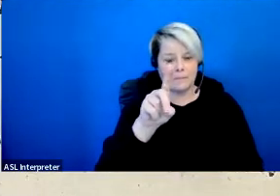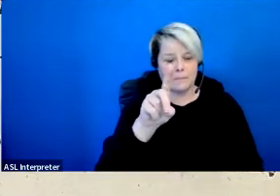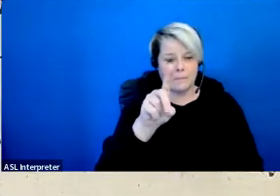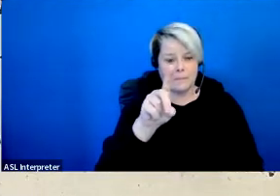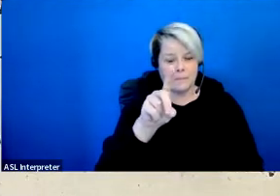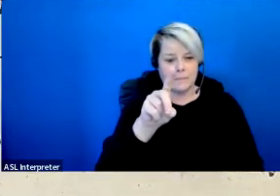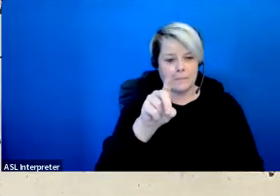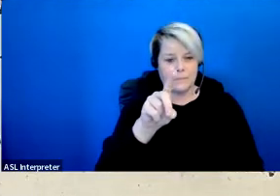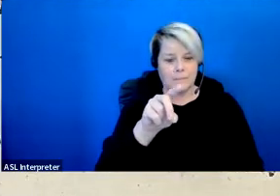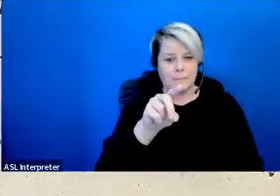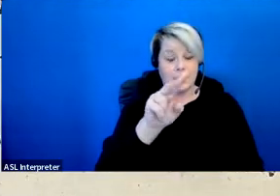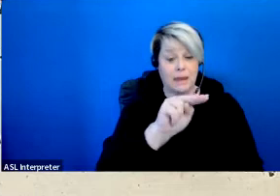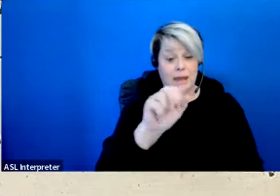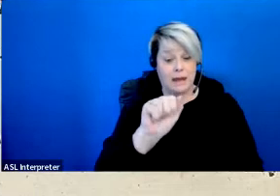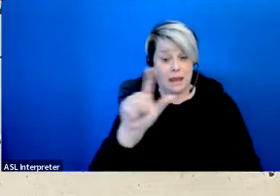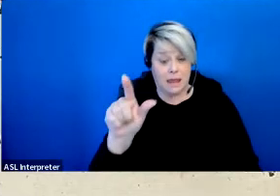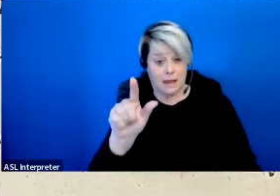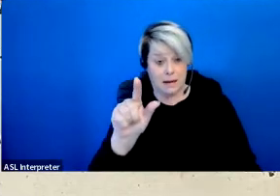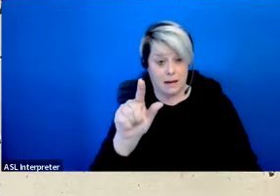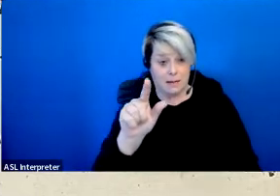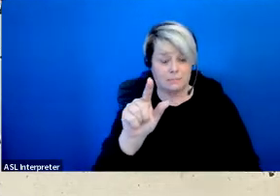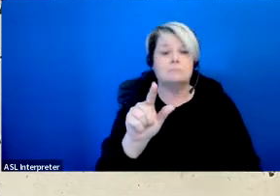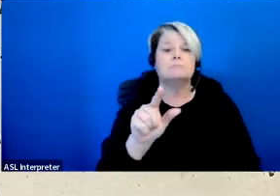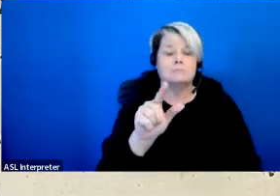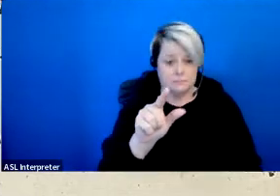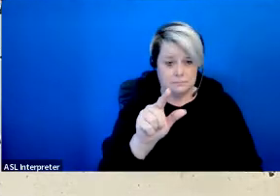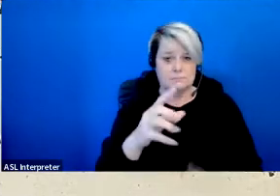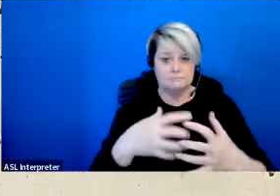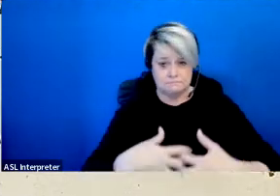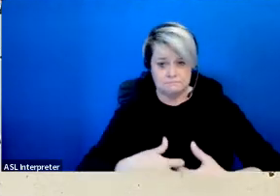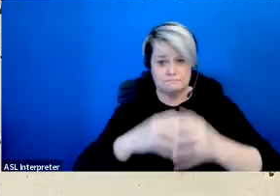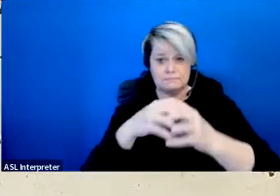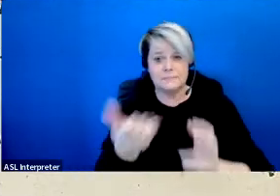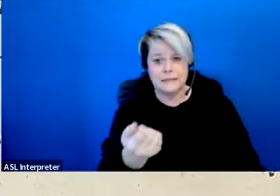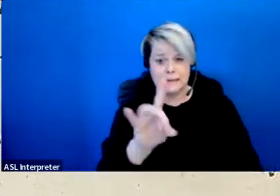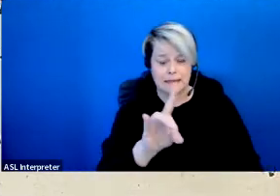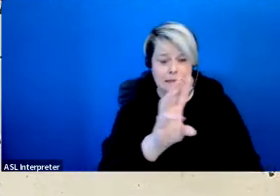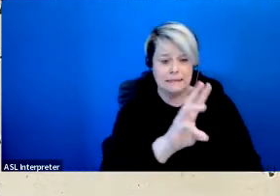United States national agricultural library or NAL